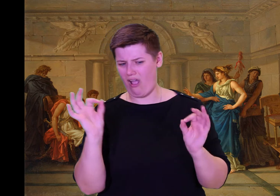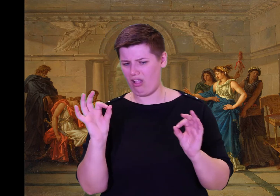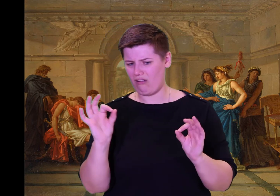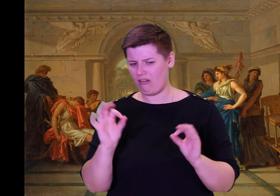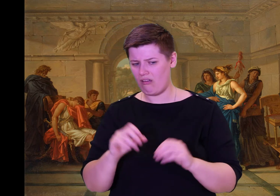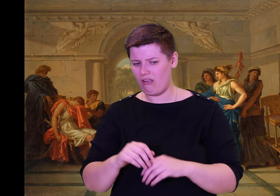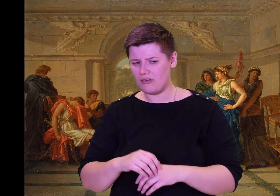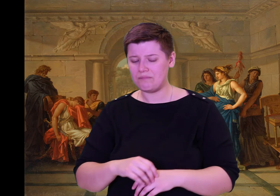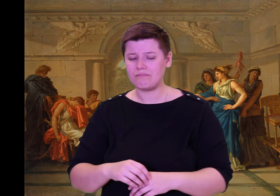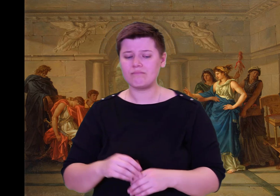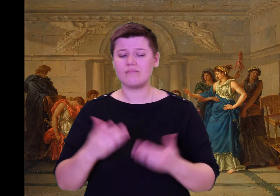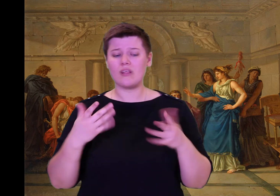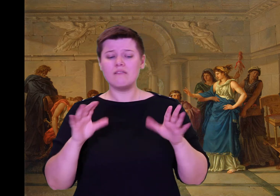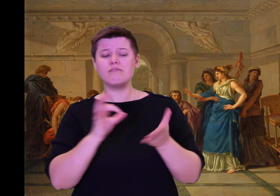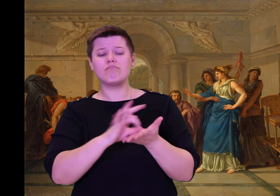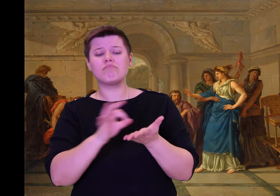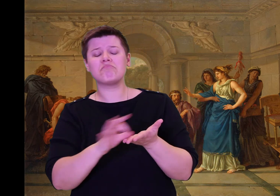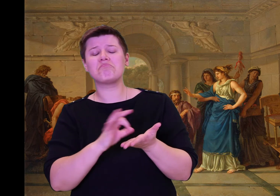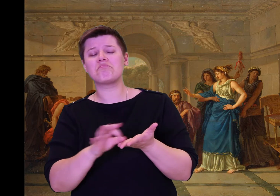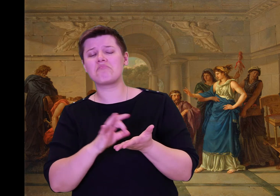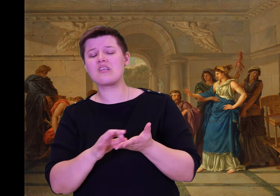from the sea?